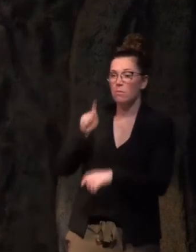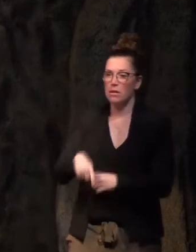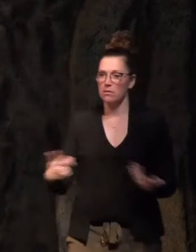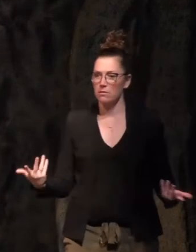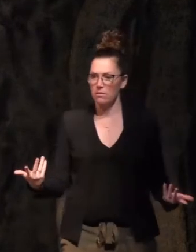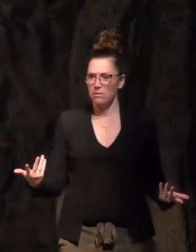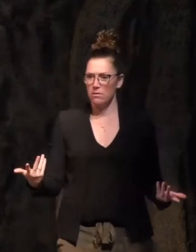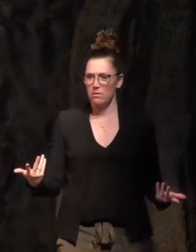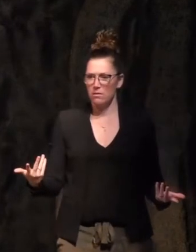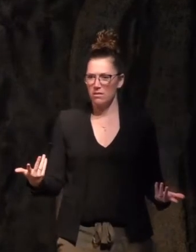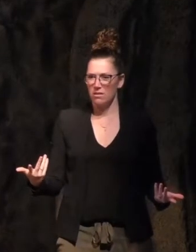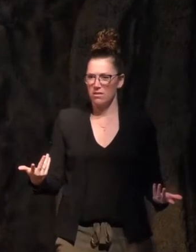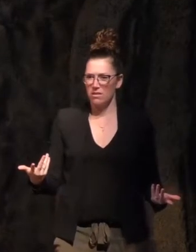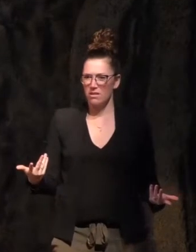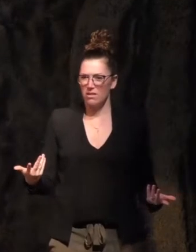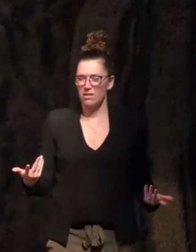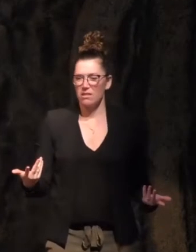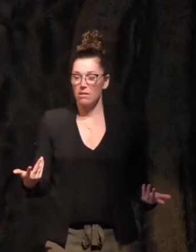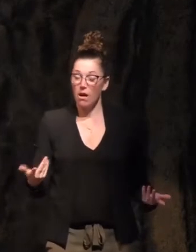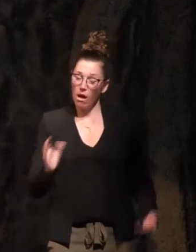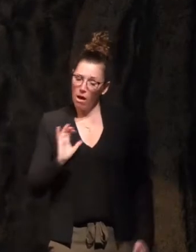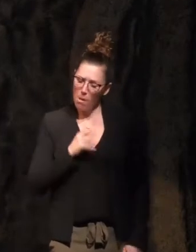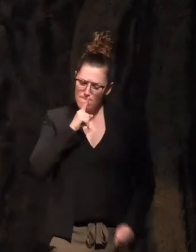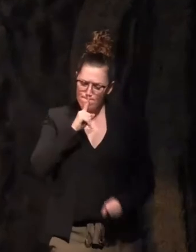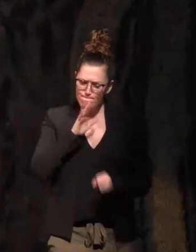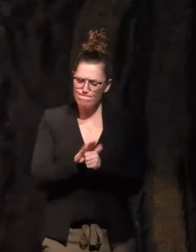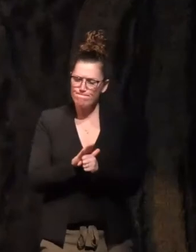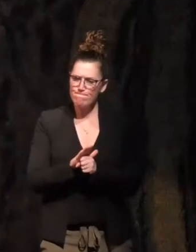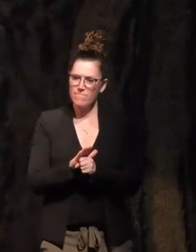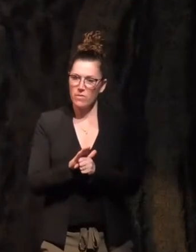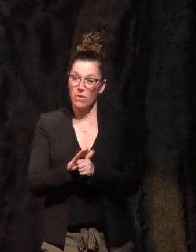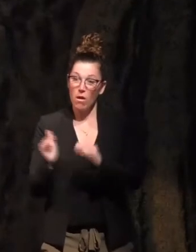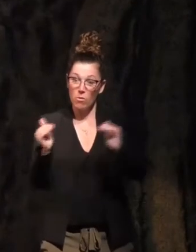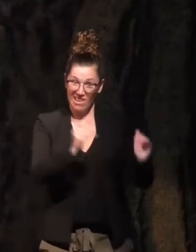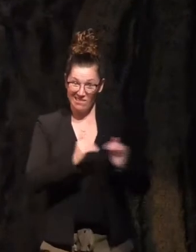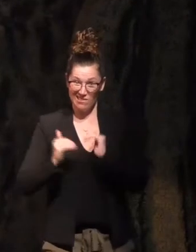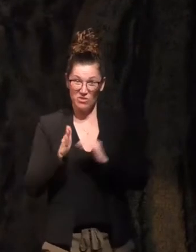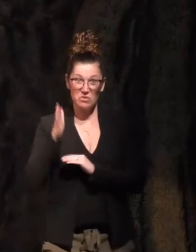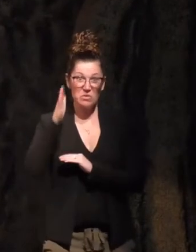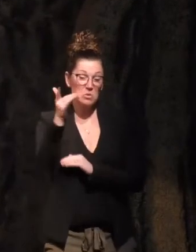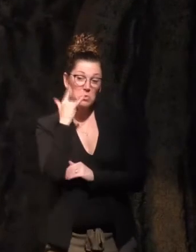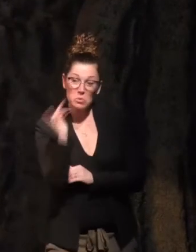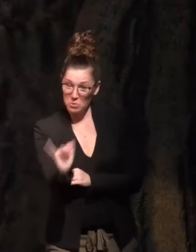of our commitment to whatever it is that reconciliation might become will be when the government of the day